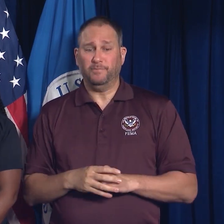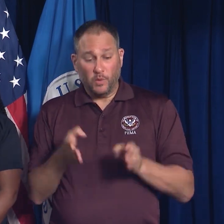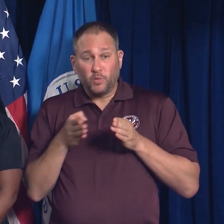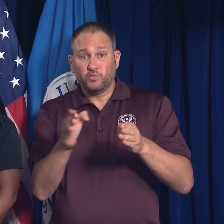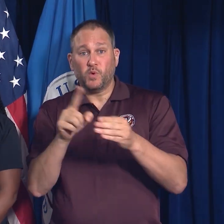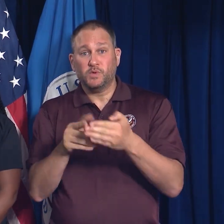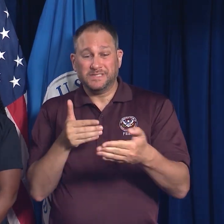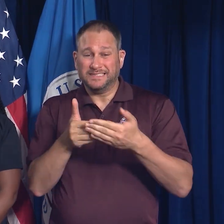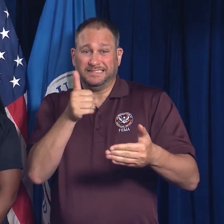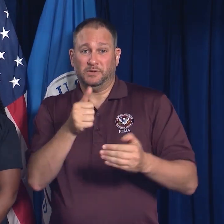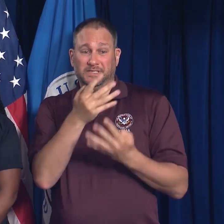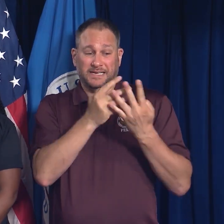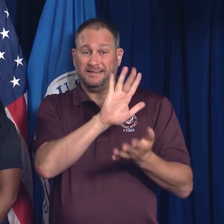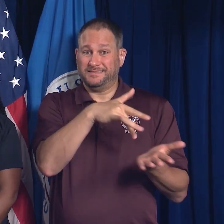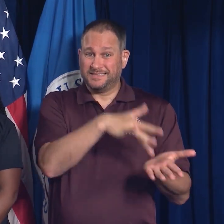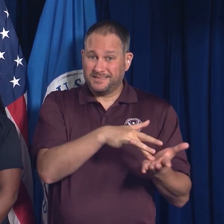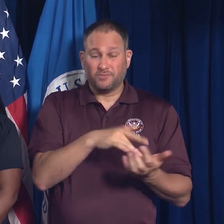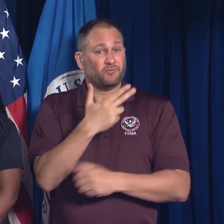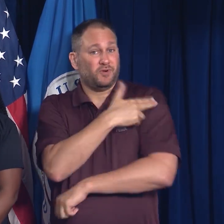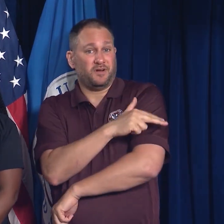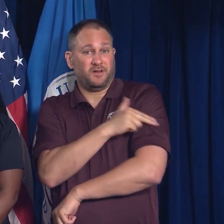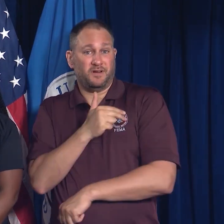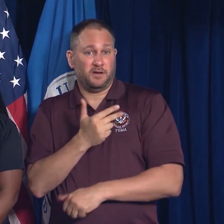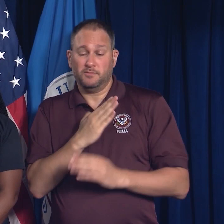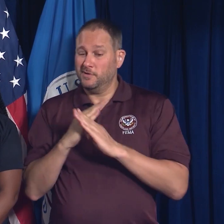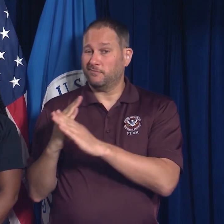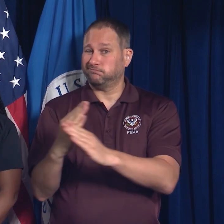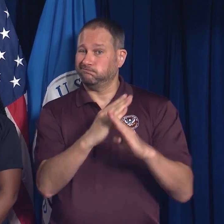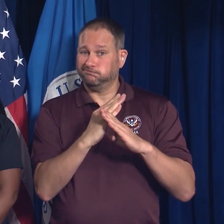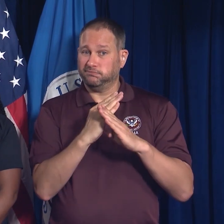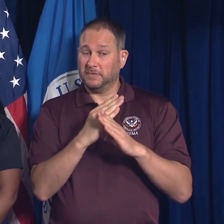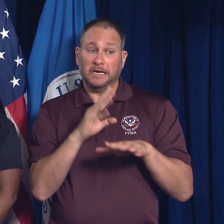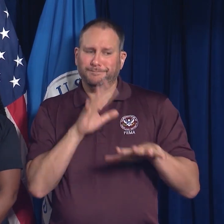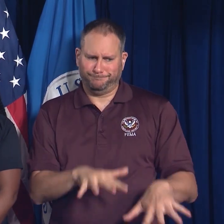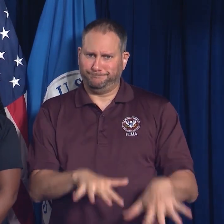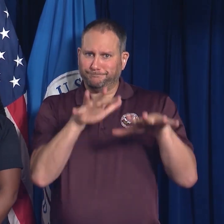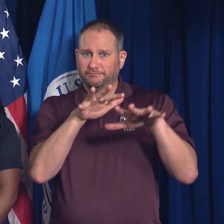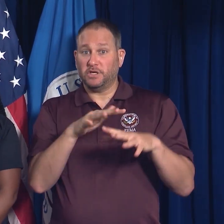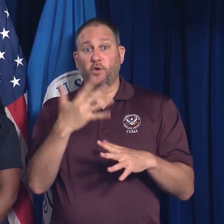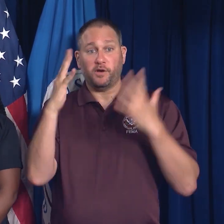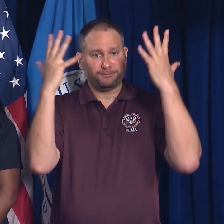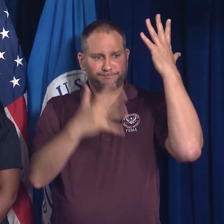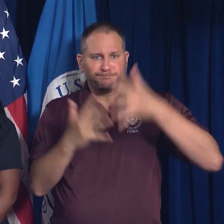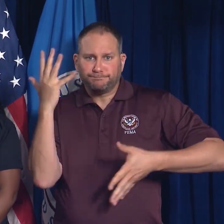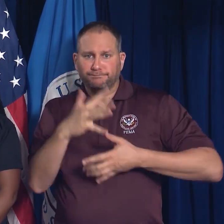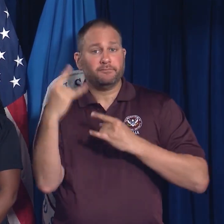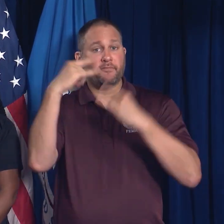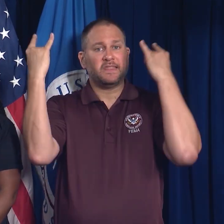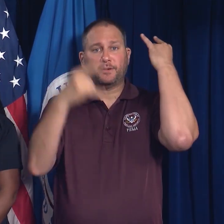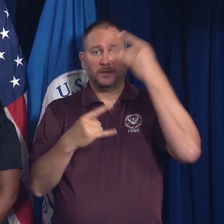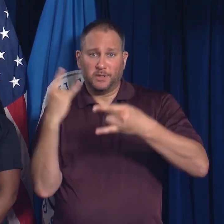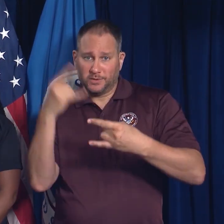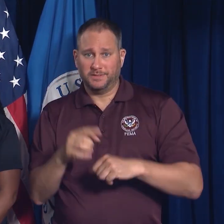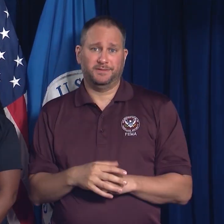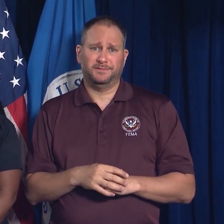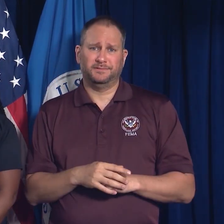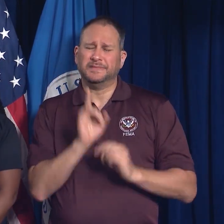Roads to the nearest dialysis center or hospital may be blocked due to flooding or fallen trees or power lines.